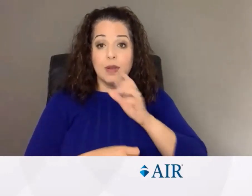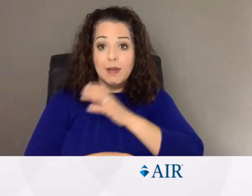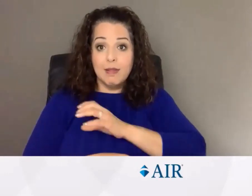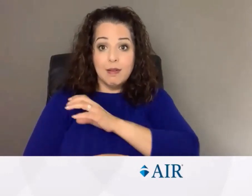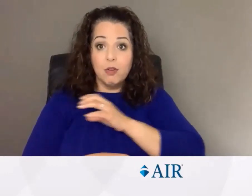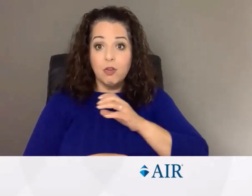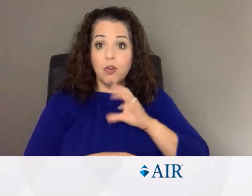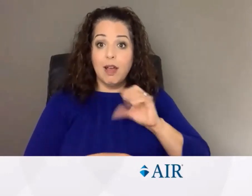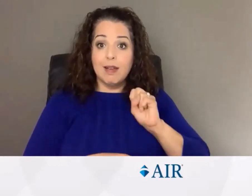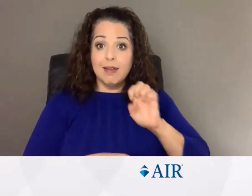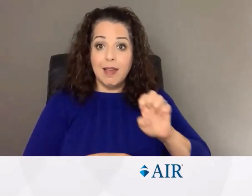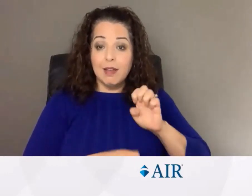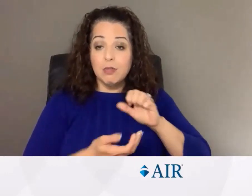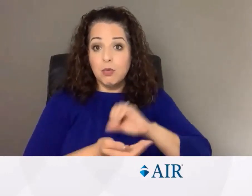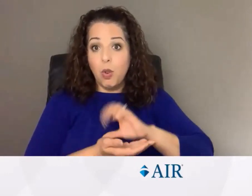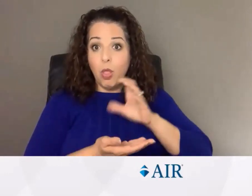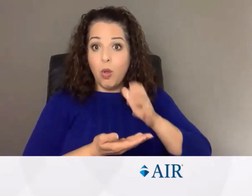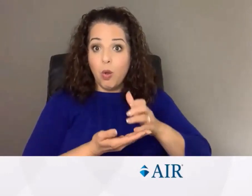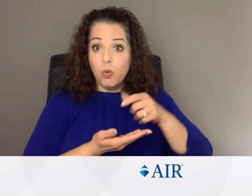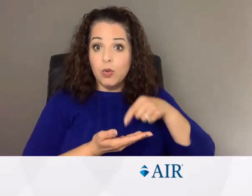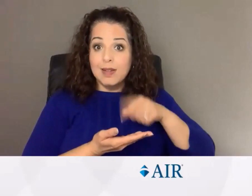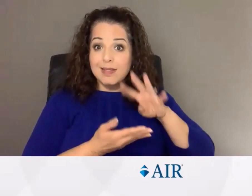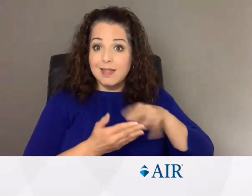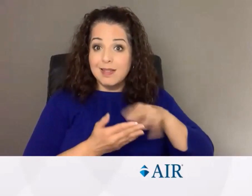or clinical schedule allow you to do that.